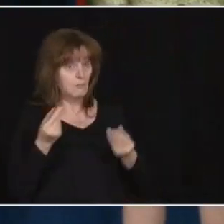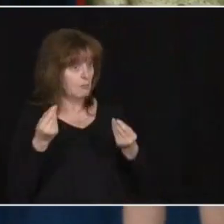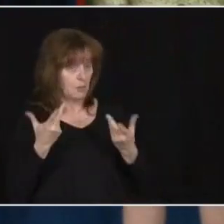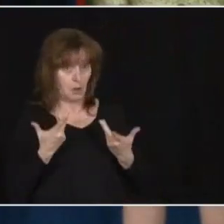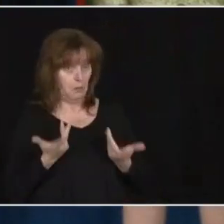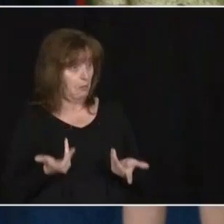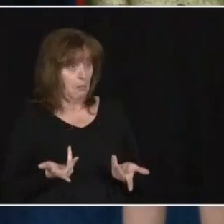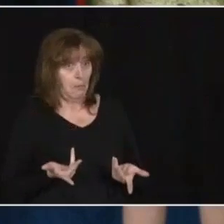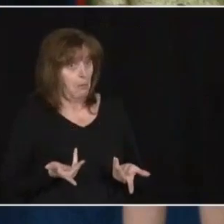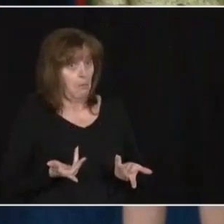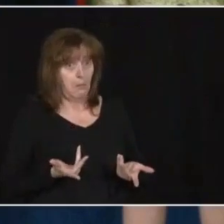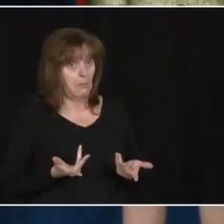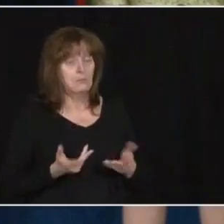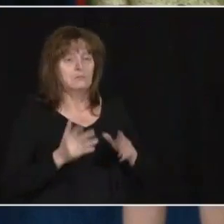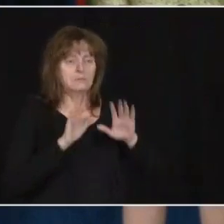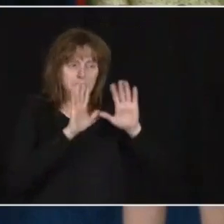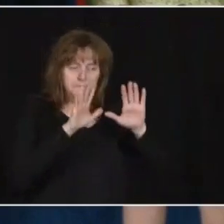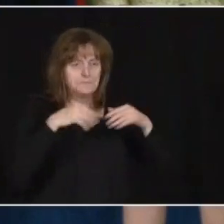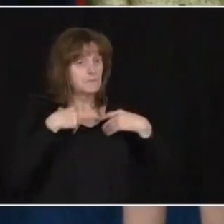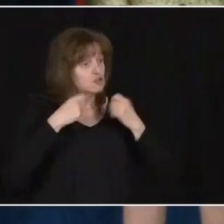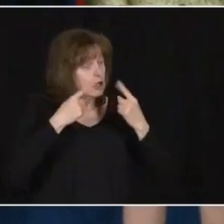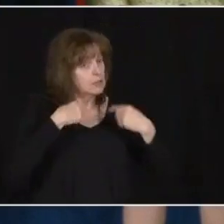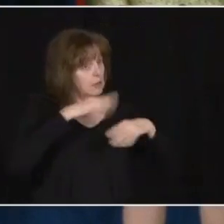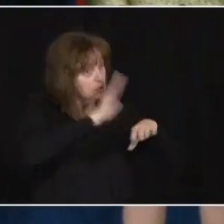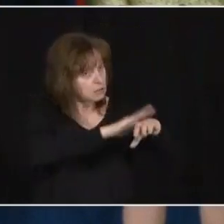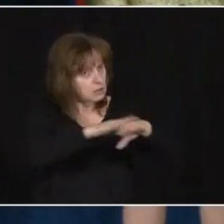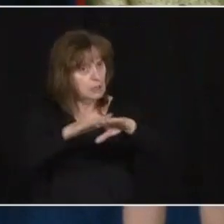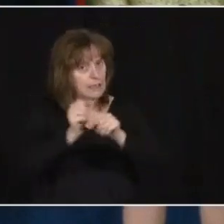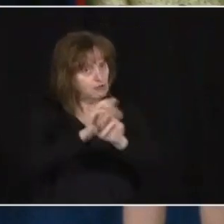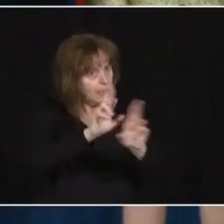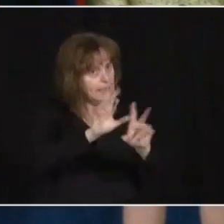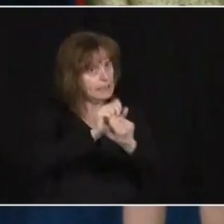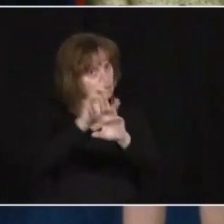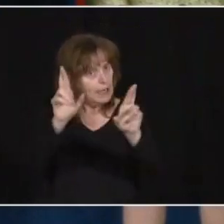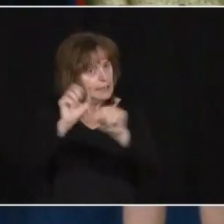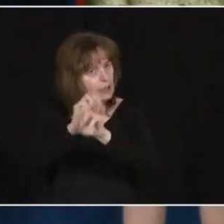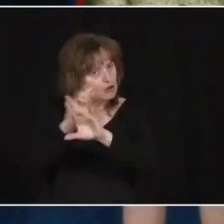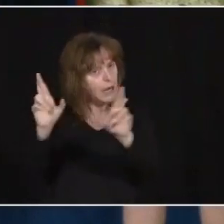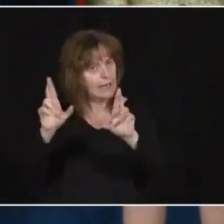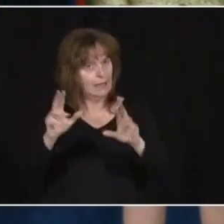over overnight. These companies will take a while to get the guidelines in